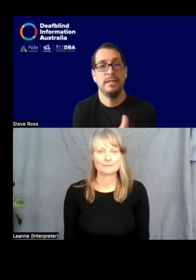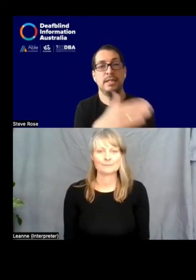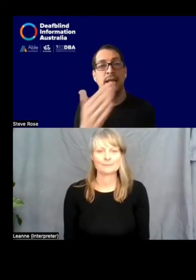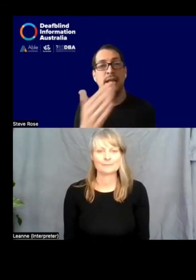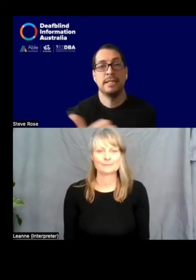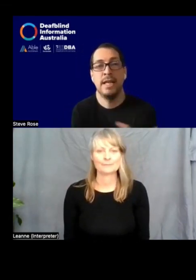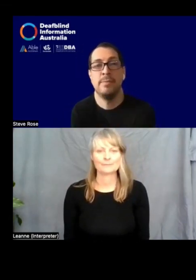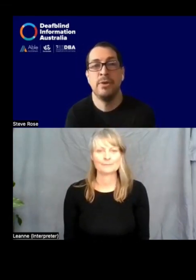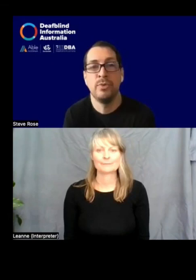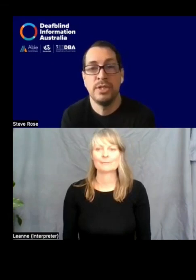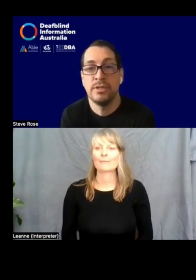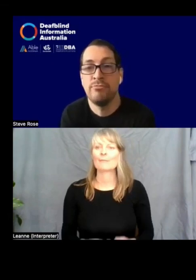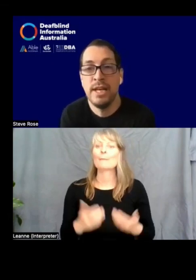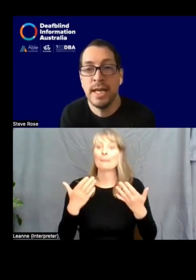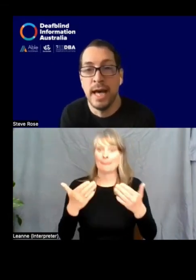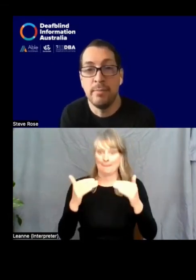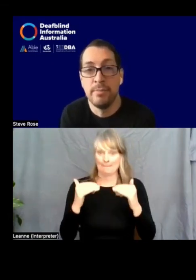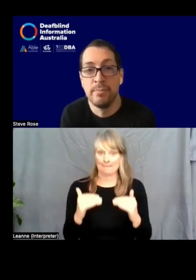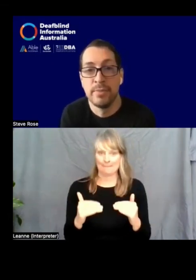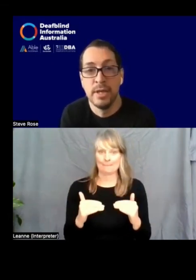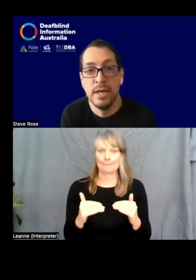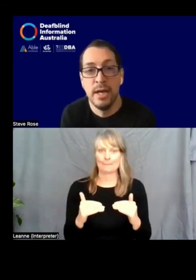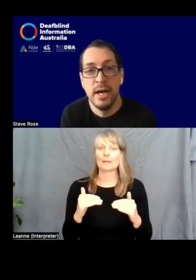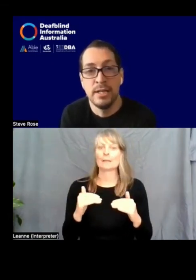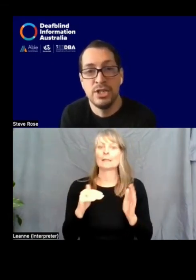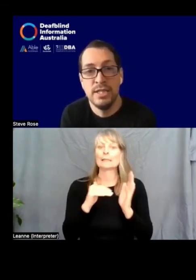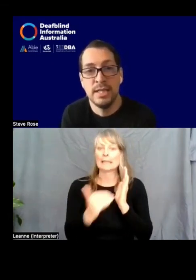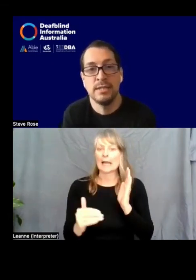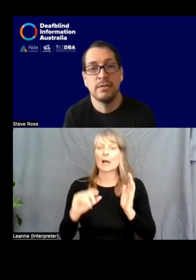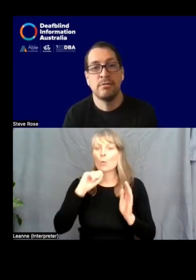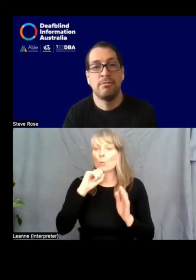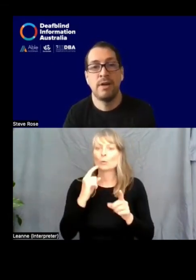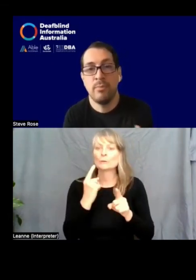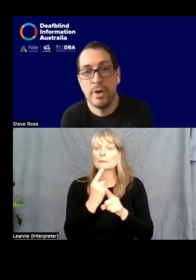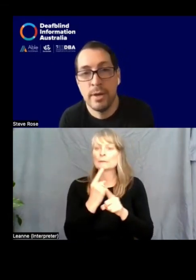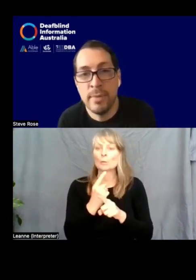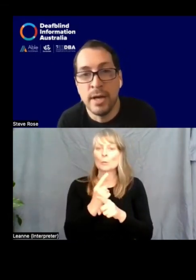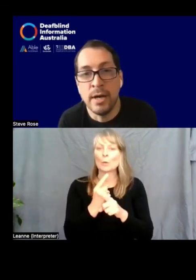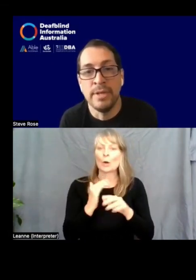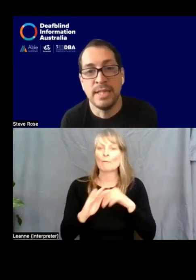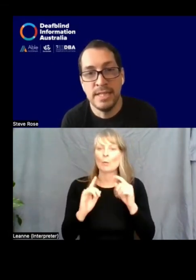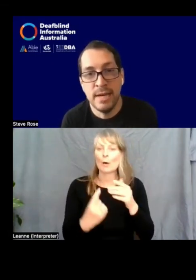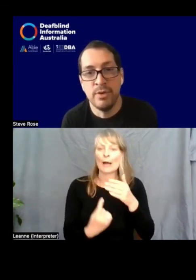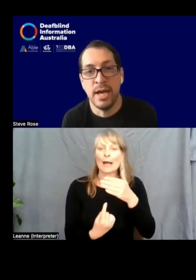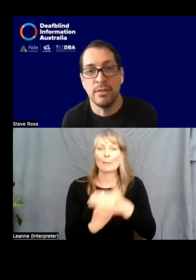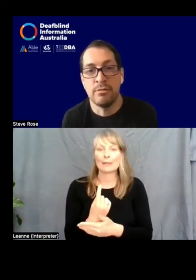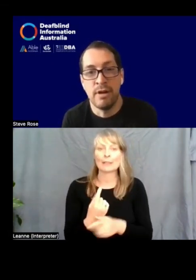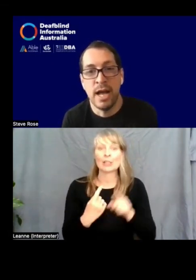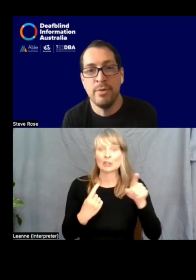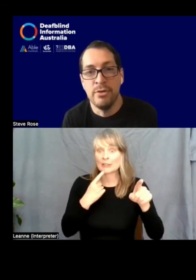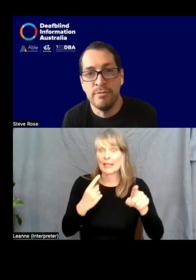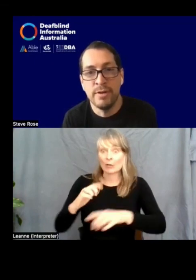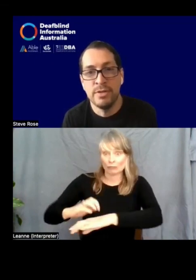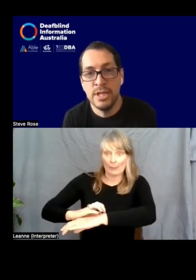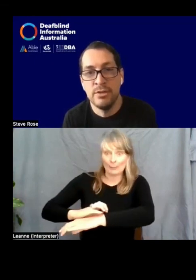Now this is the next element, which is a recap, and she says the crab went up my arm. He says yep, we had the crab and you felt